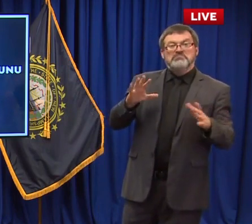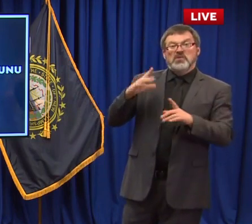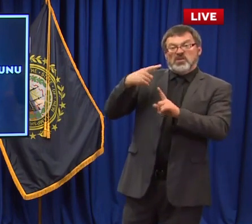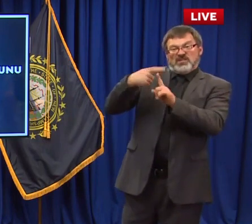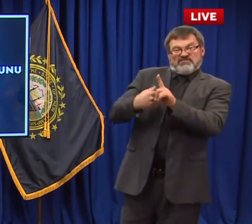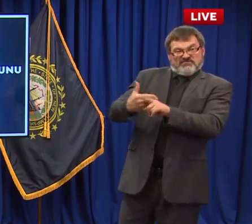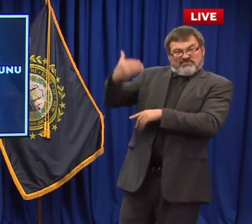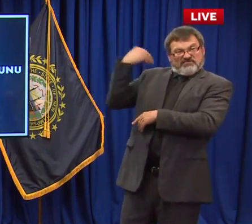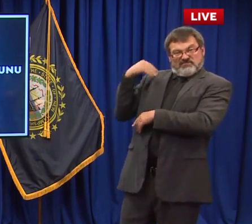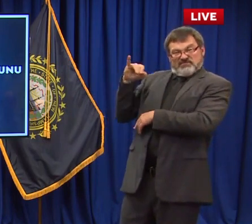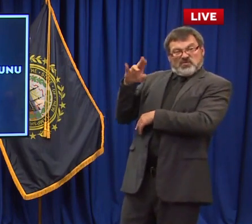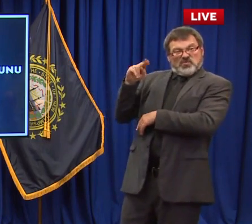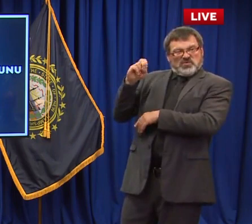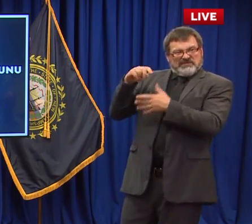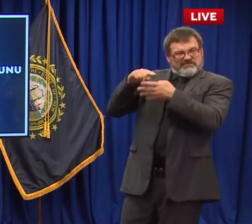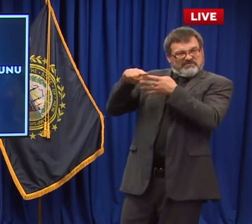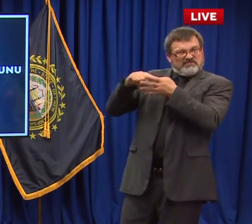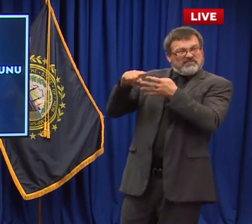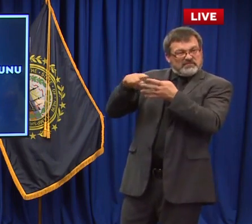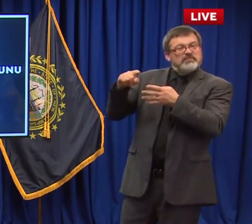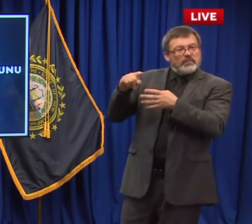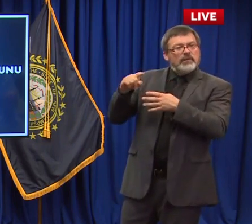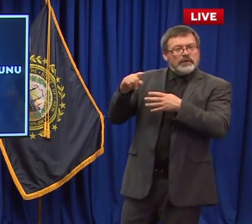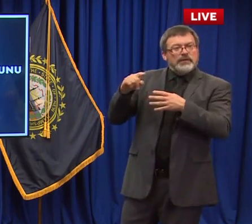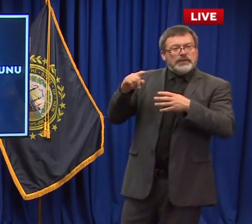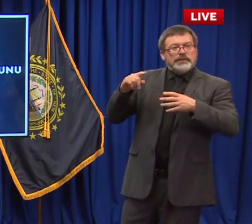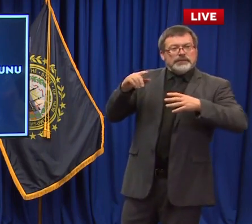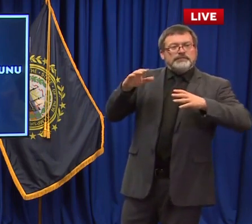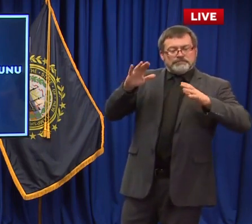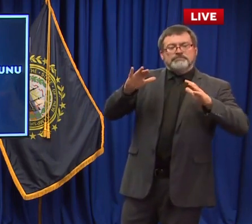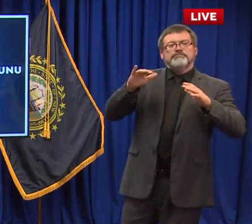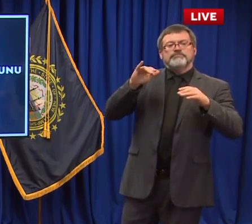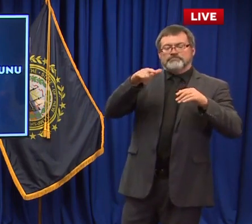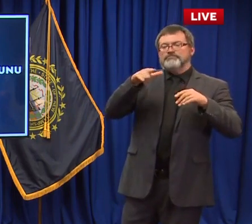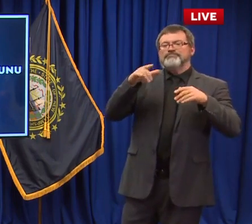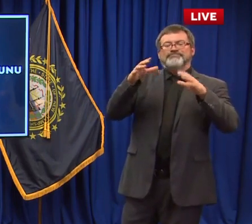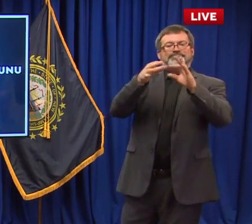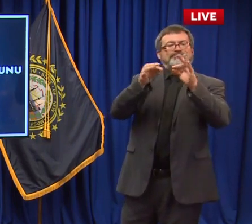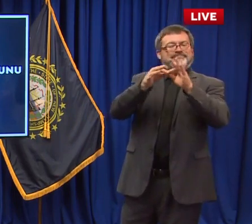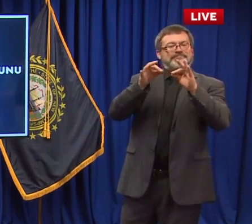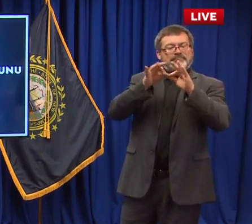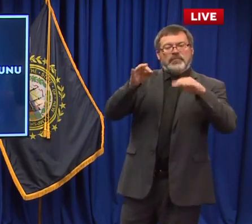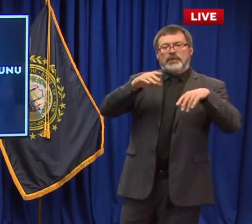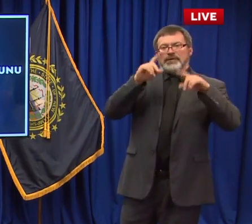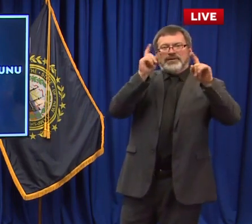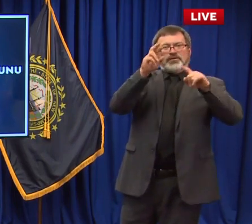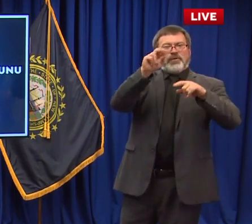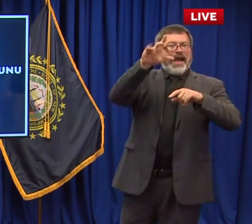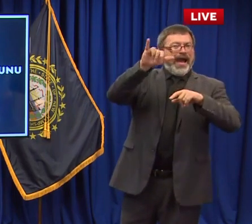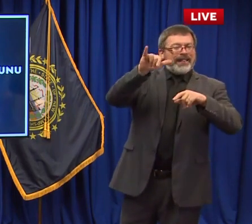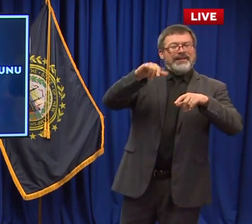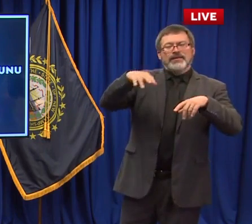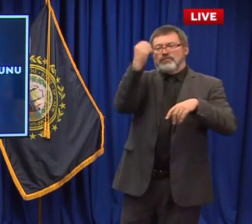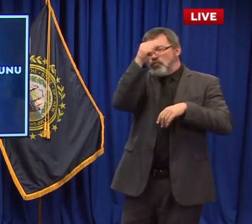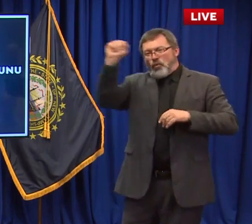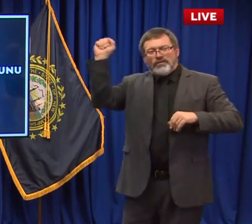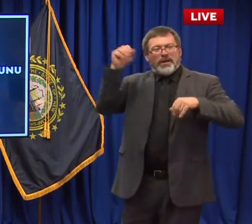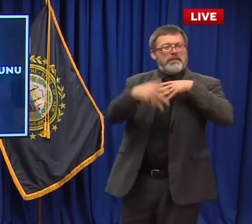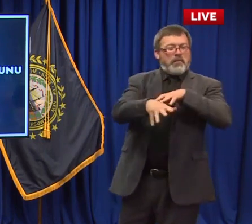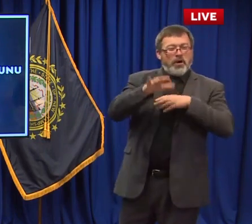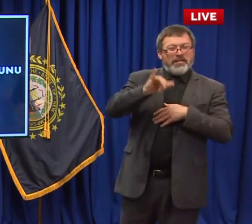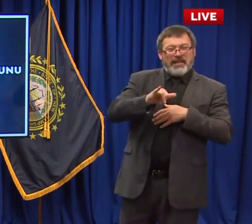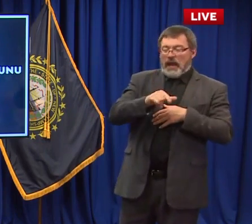ABOUT A MONTH AGO AT THE PRESIDENT’S FIRST RALLY, WE ASKED [INDISCERNIBLE] YOU WOULD NOT ATTEND ANY RALLIES.